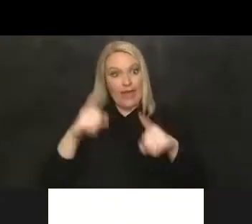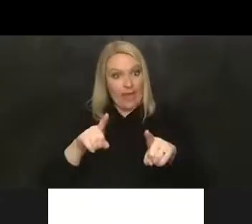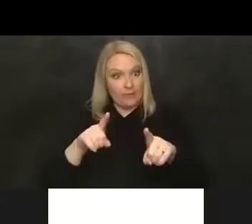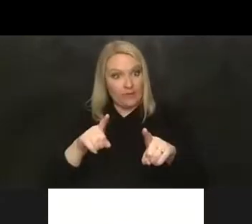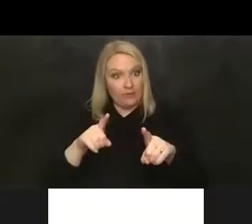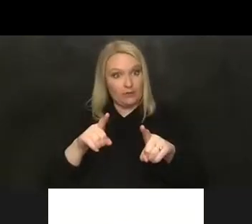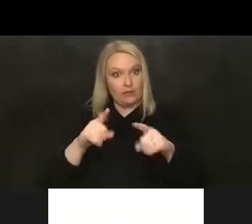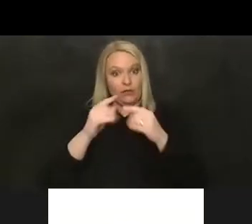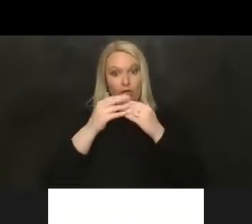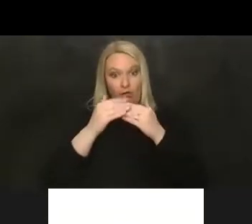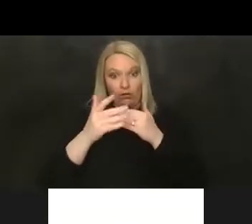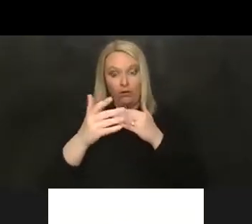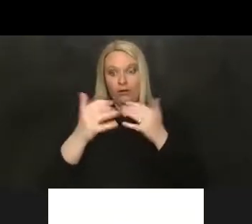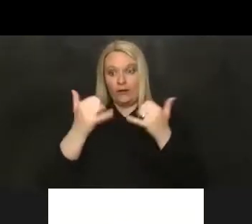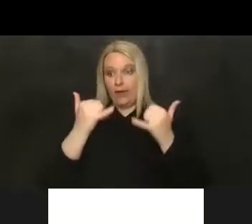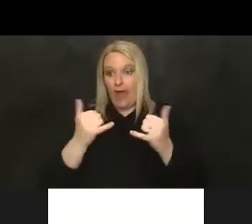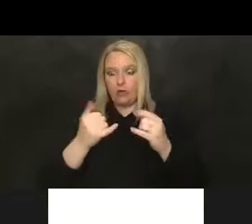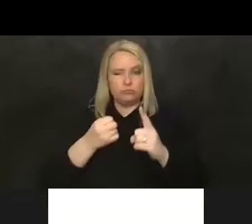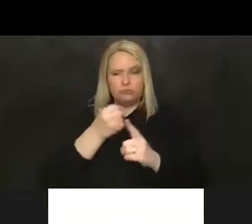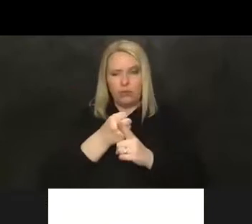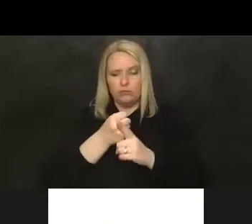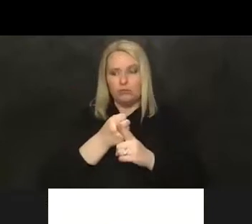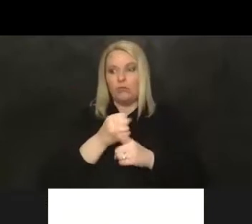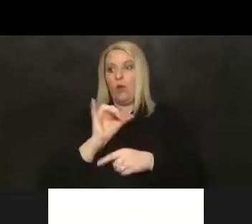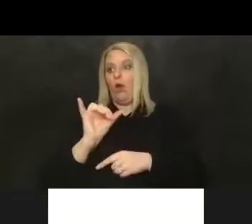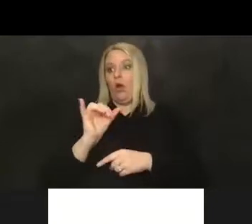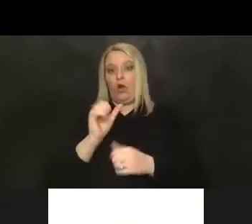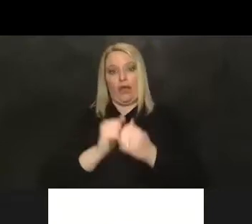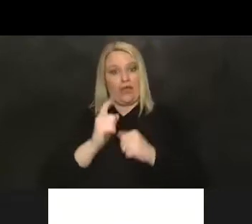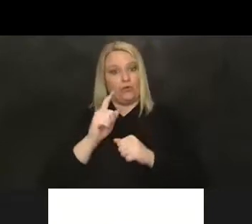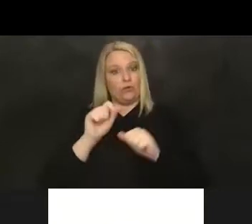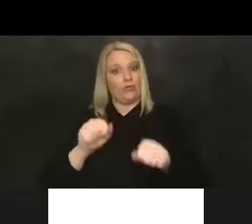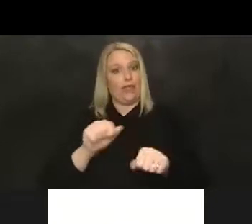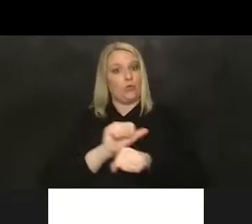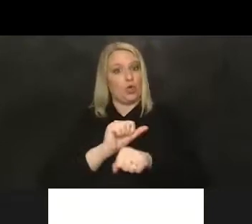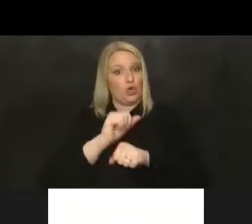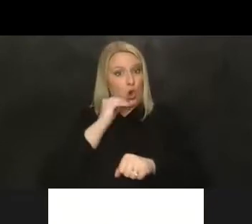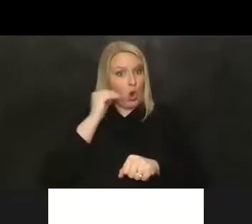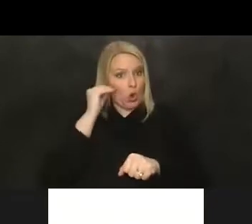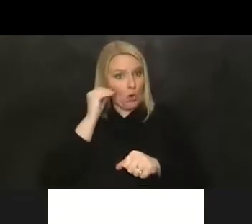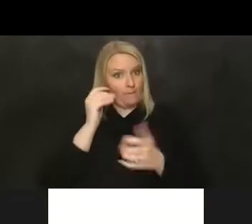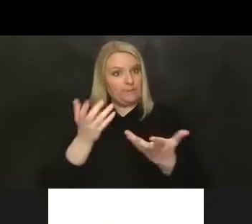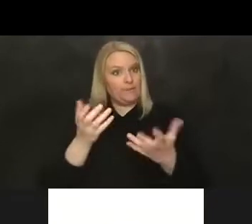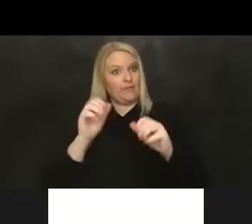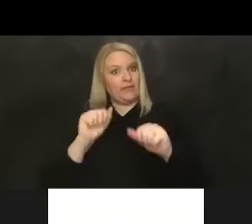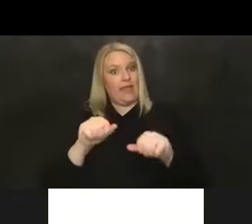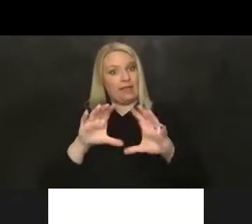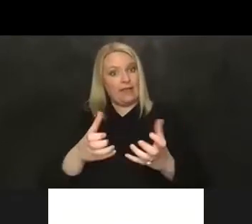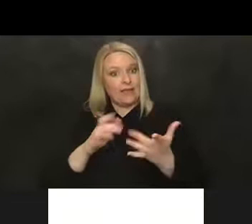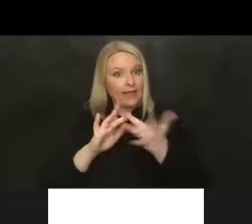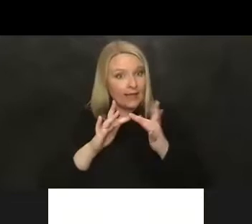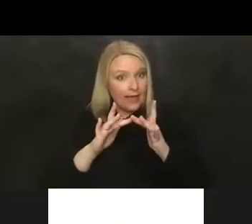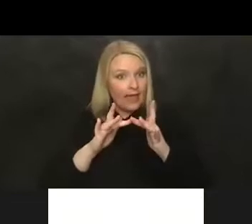you know, suddenly it's like, oh, you know, everyone can work from home and do classes online, and like,